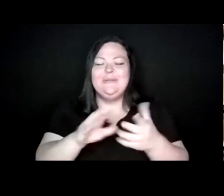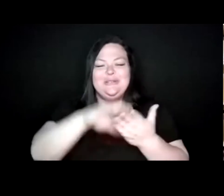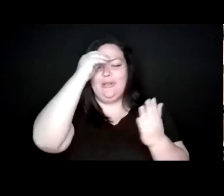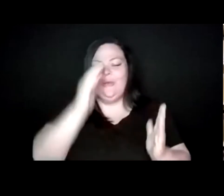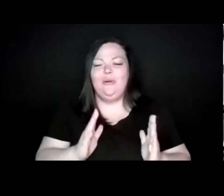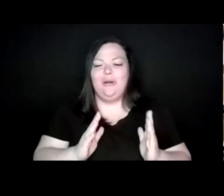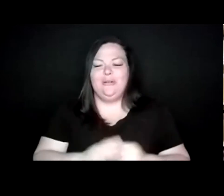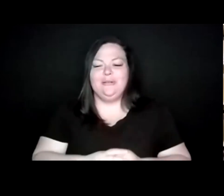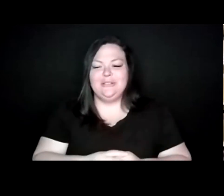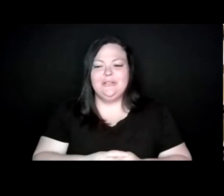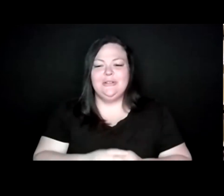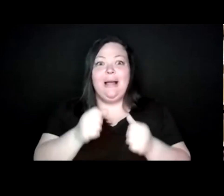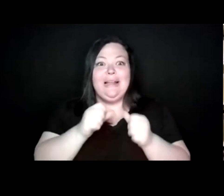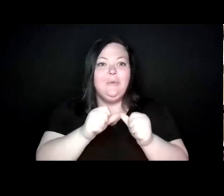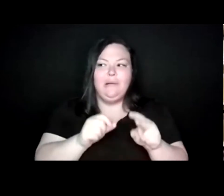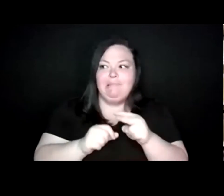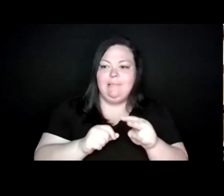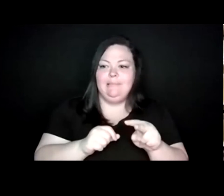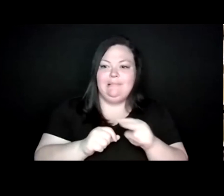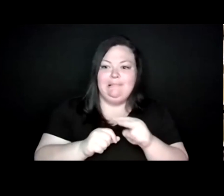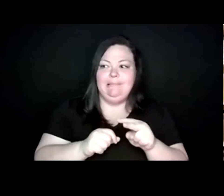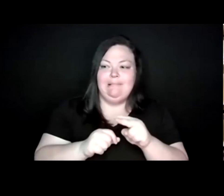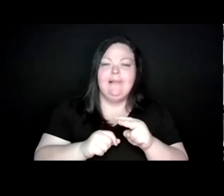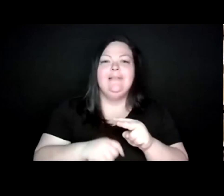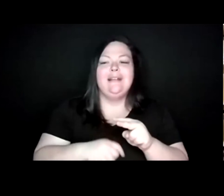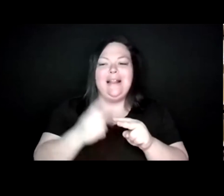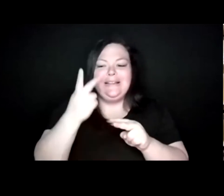so I keep on to look over and see what, learn,